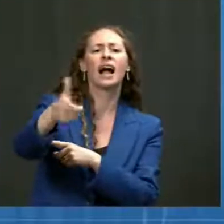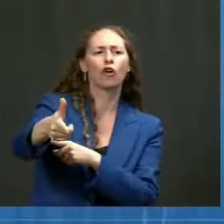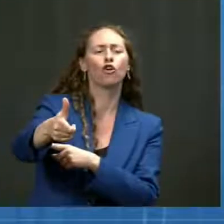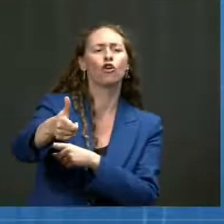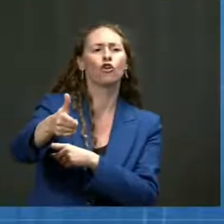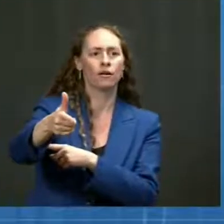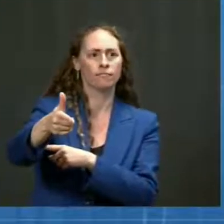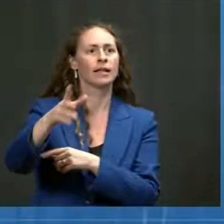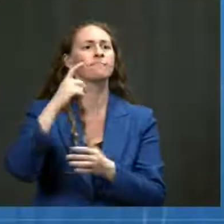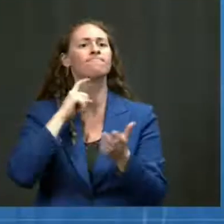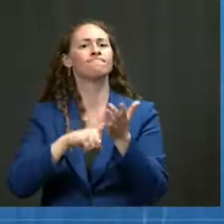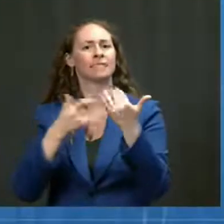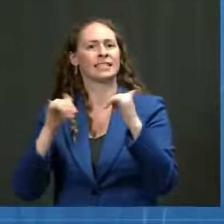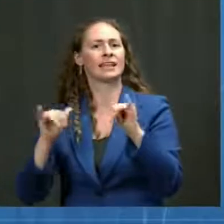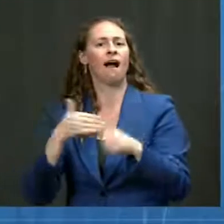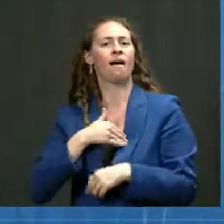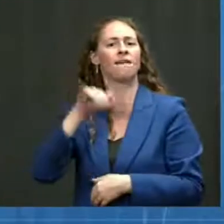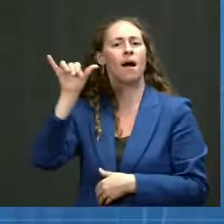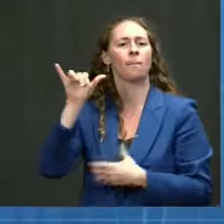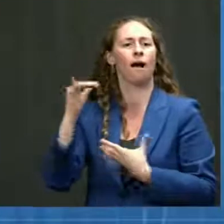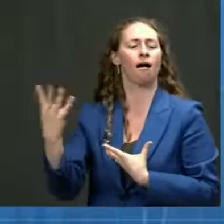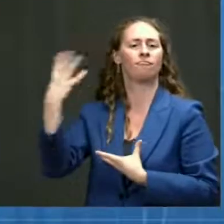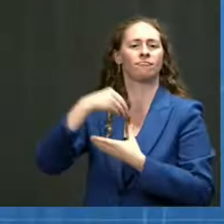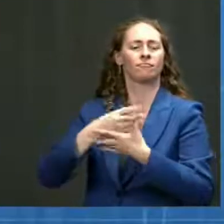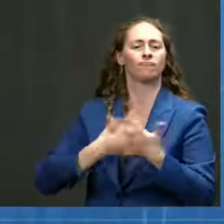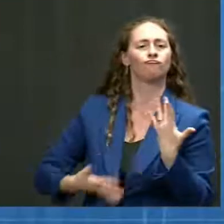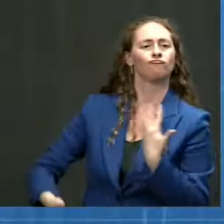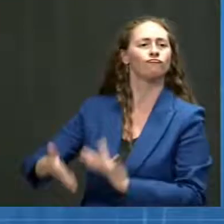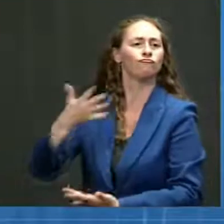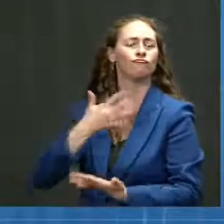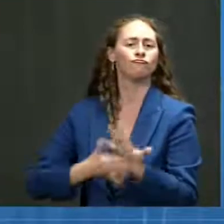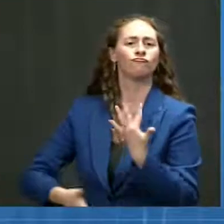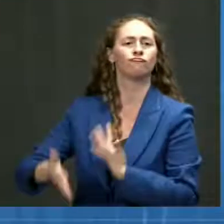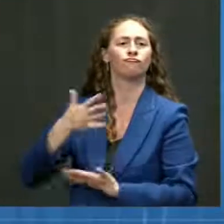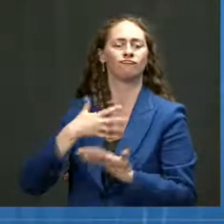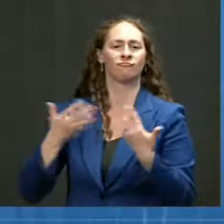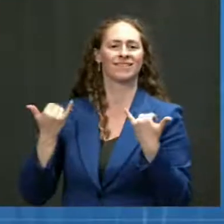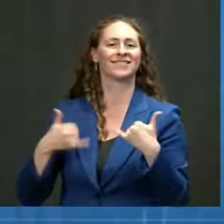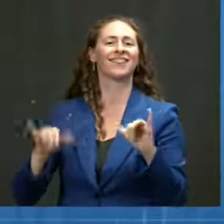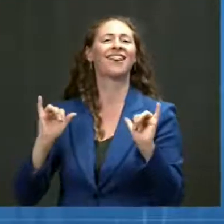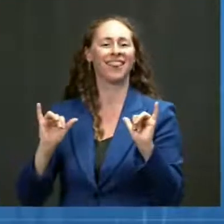THAT WHAT YOU HAVE IS A SERUM